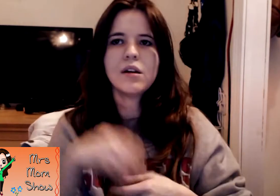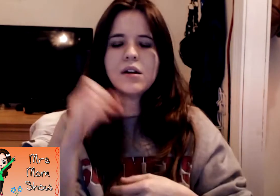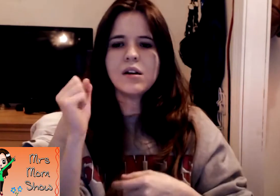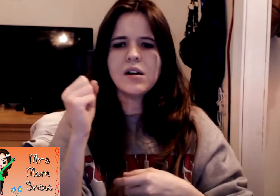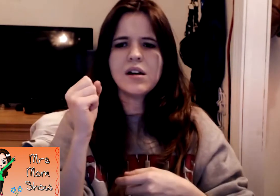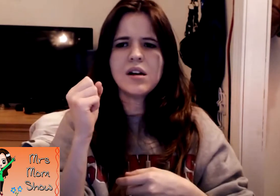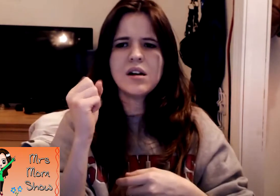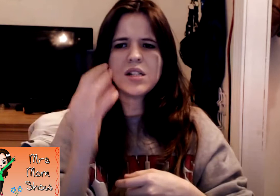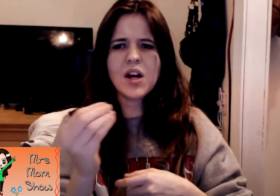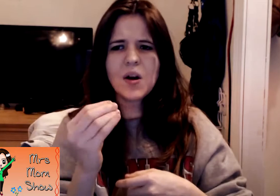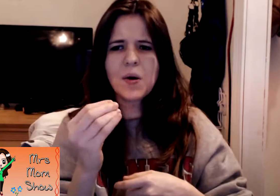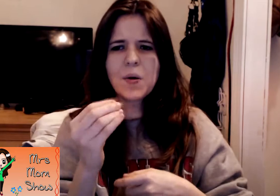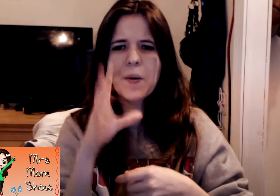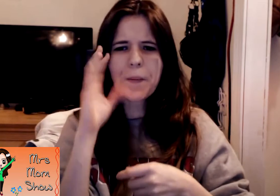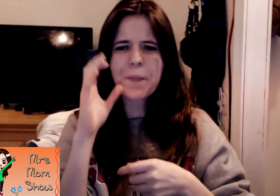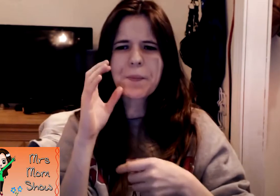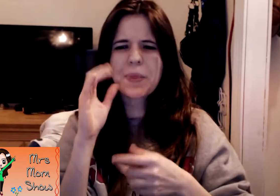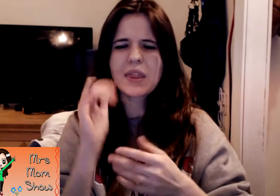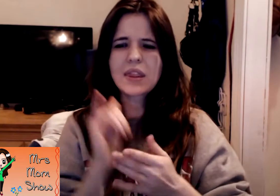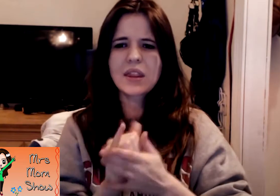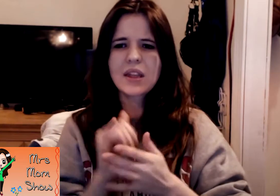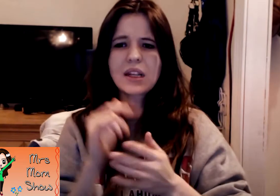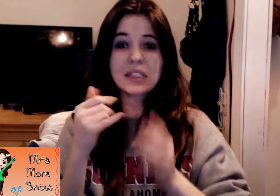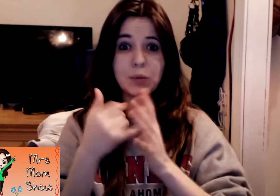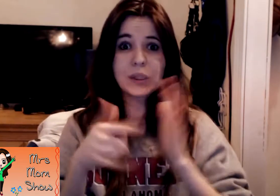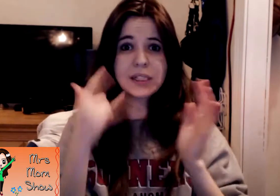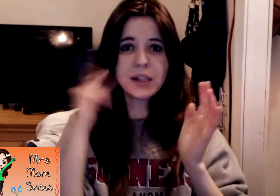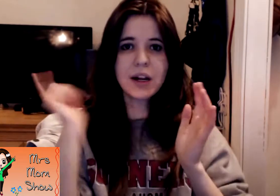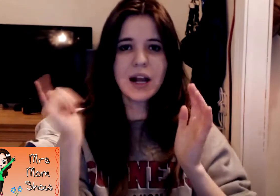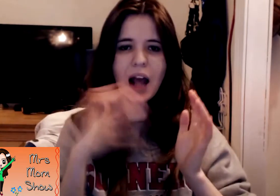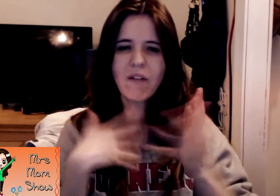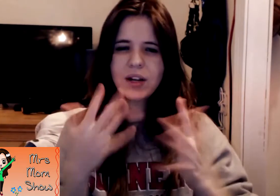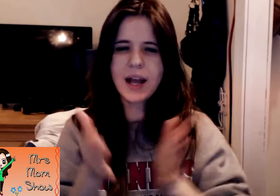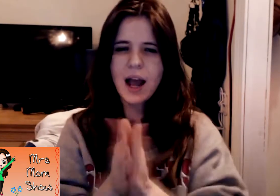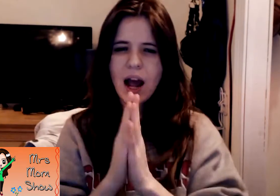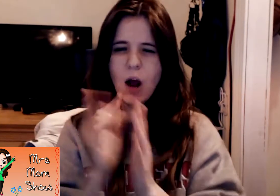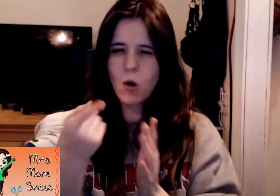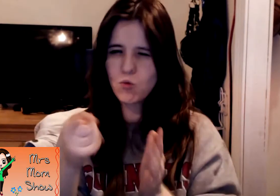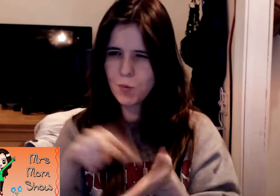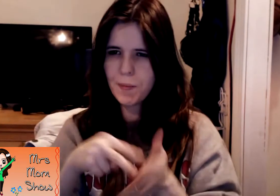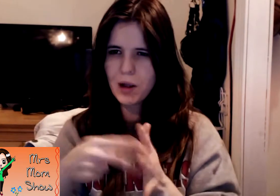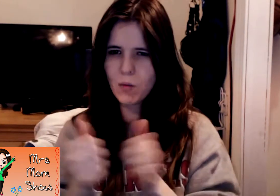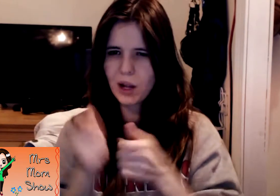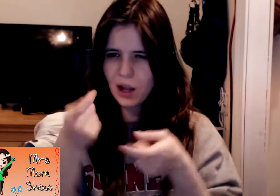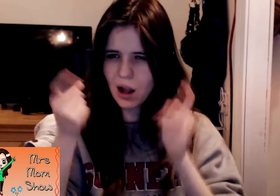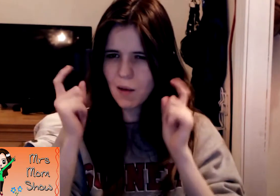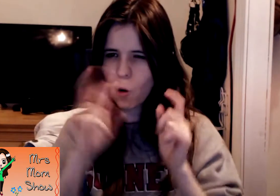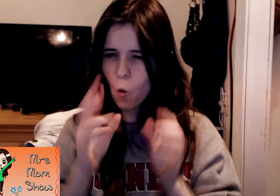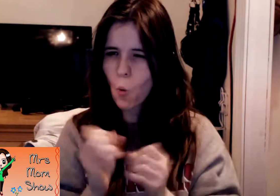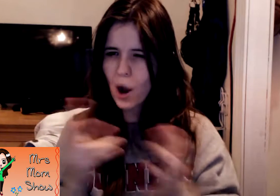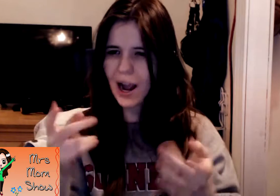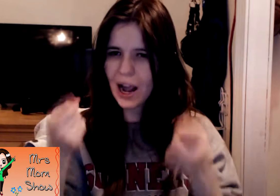And so, the sound...what's it like? I asked my friend if he meant with my hearing aids on or without them, just to be sure, and